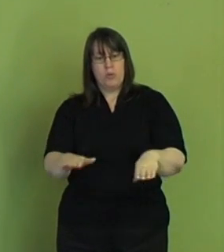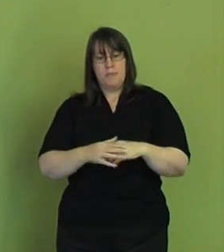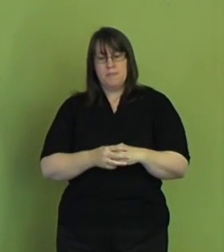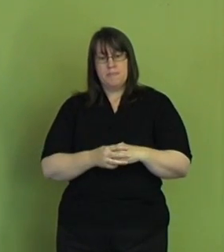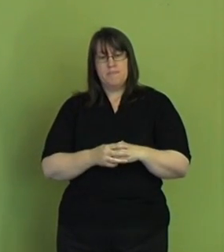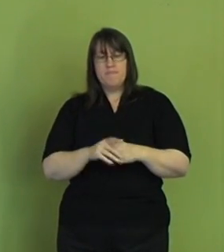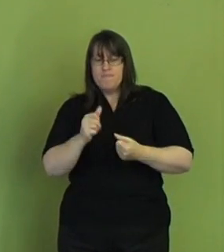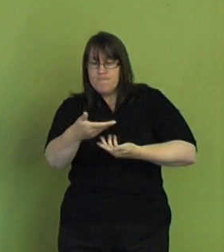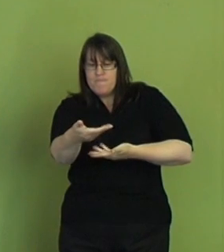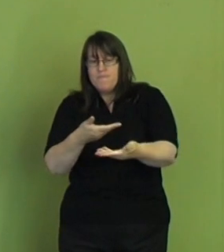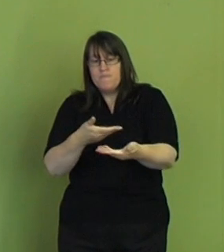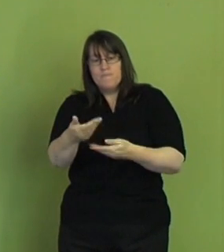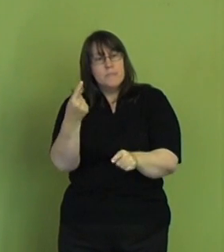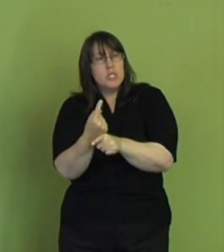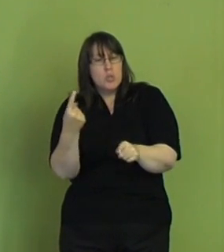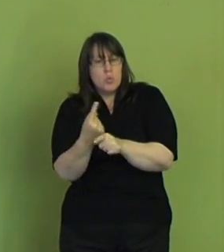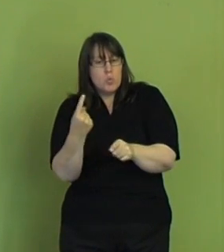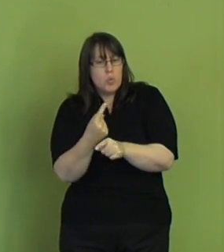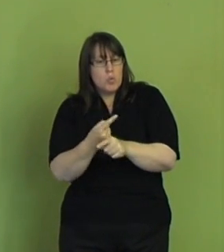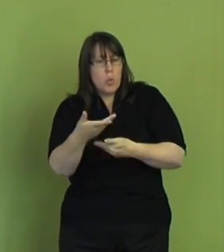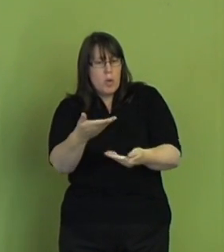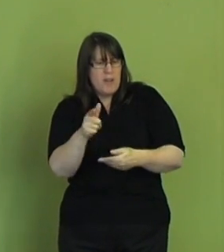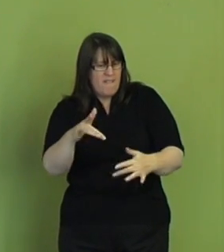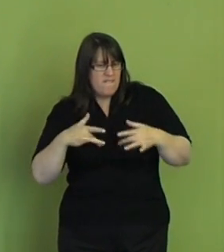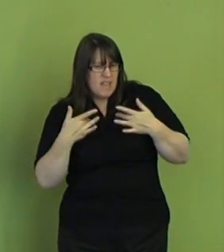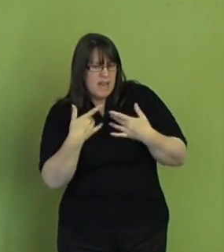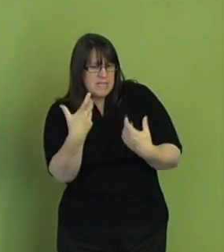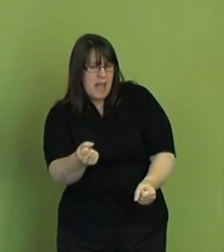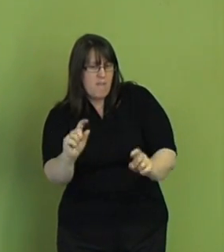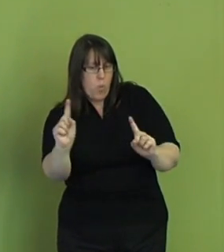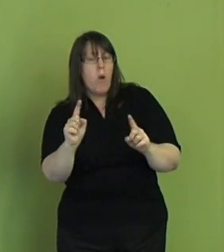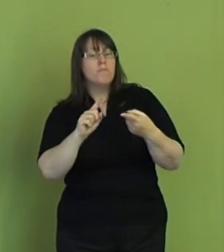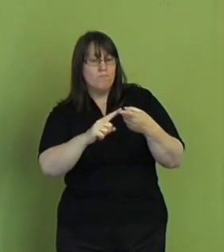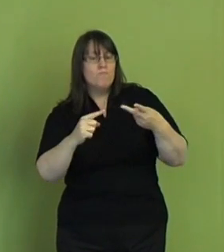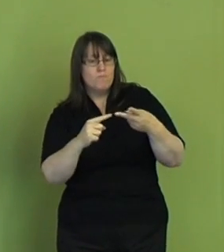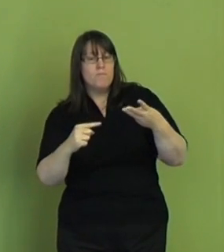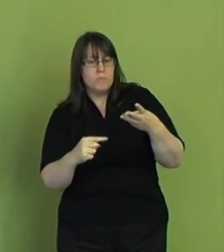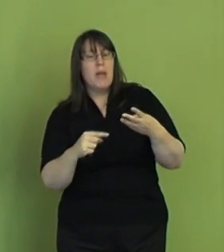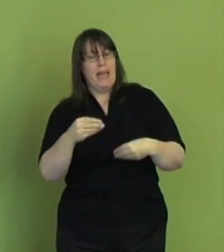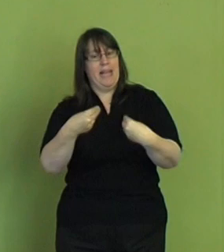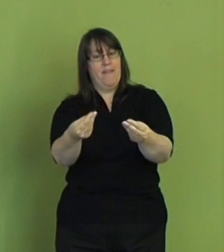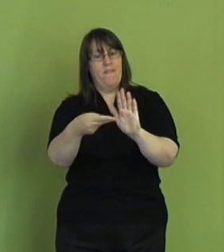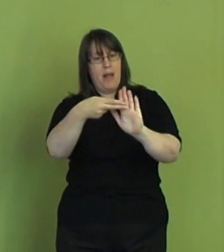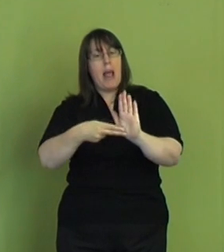about some of the feelings that might be going on for them.